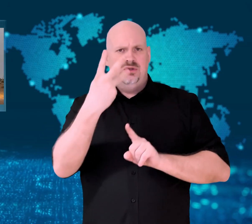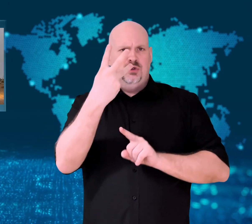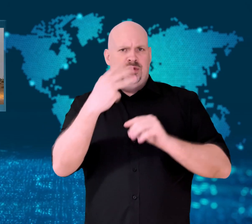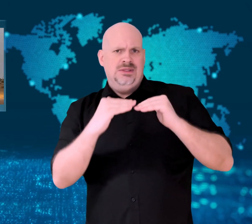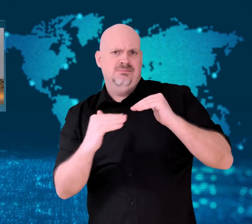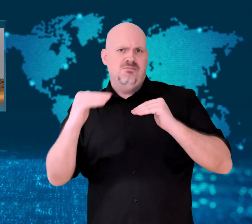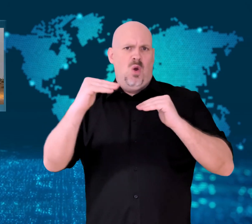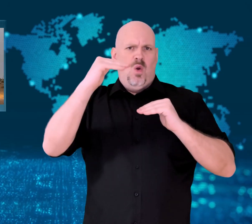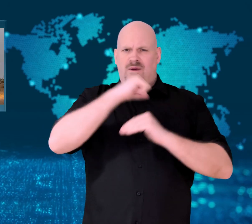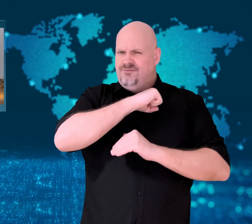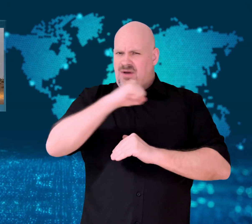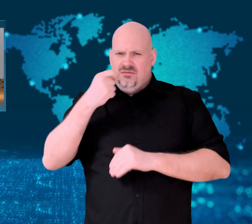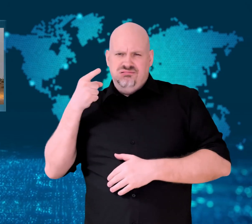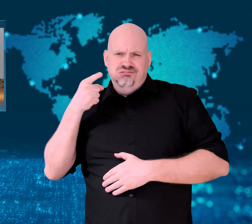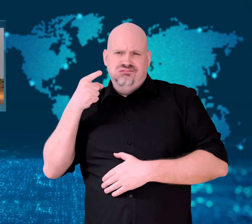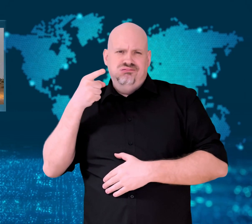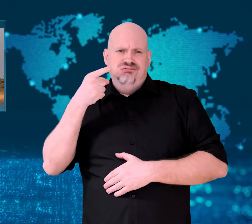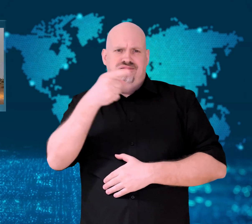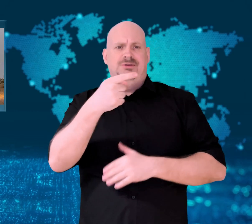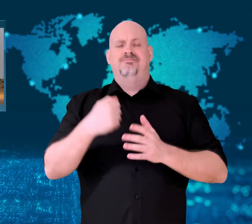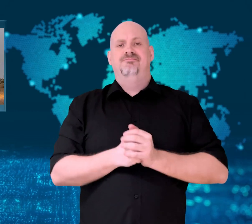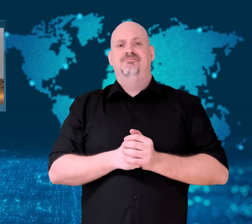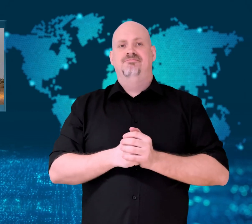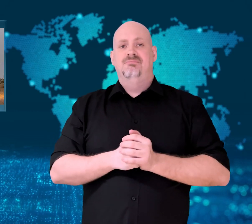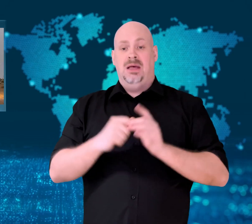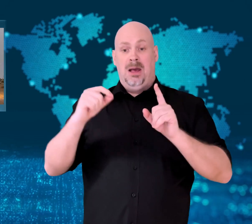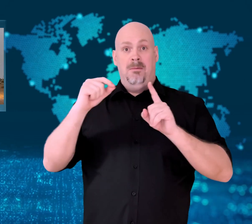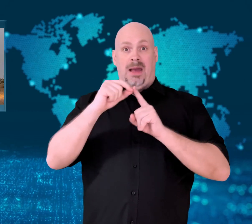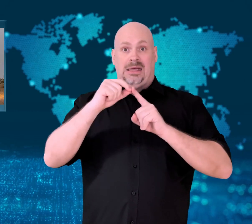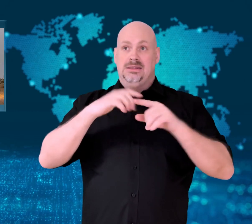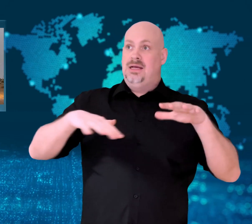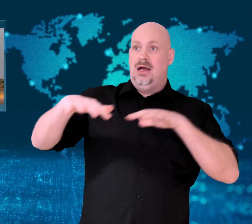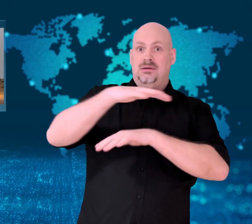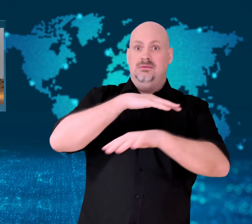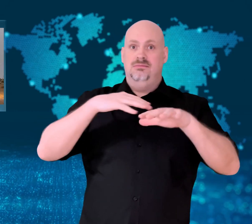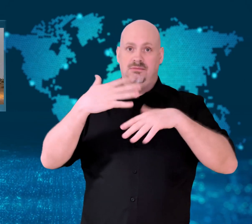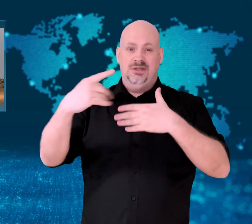it came dangerously close to national and international